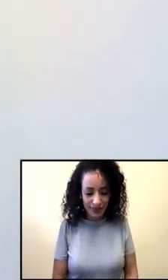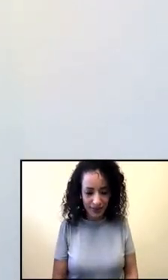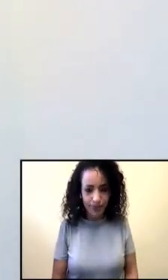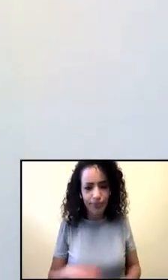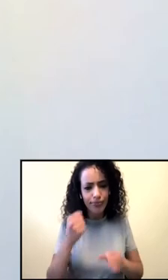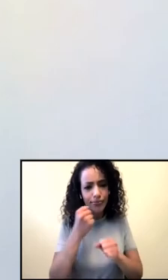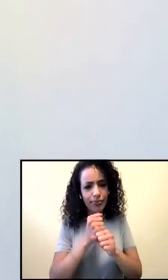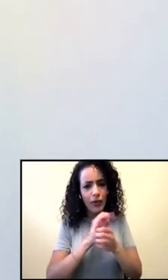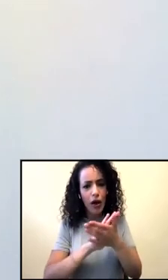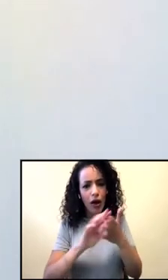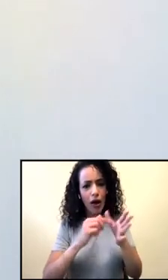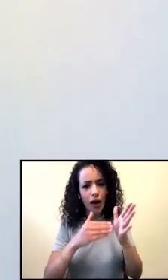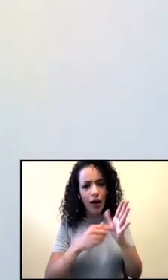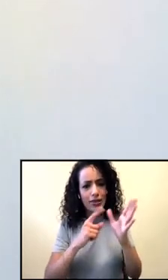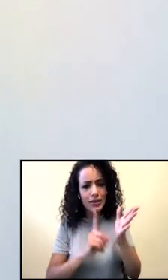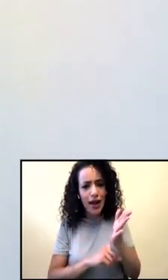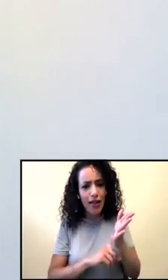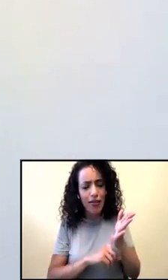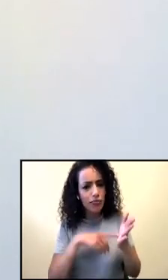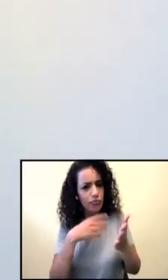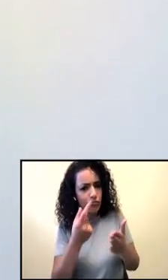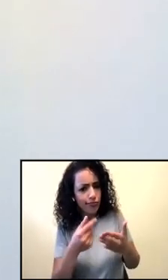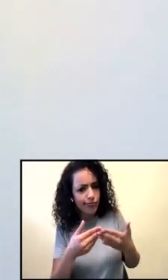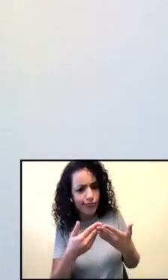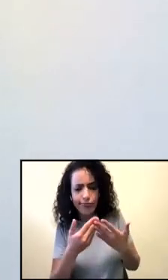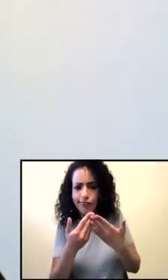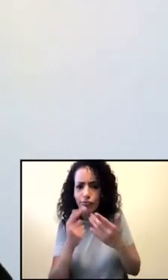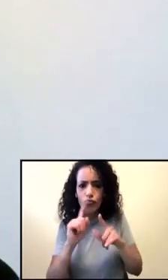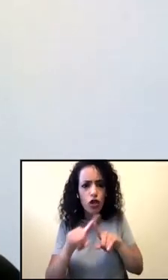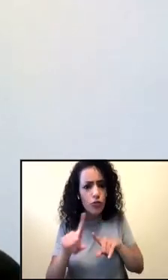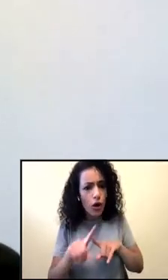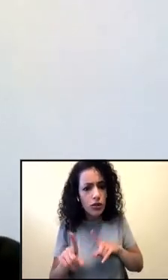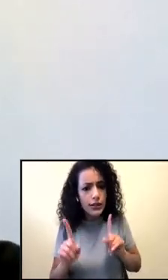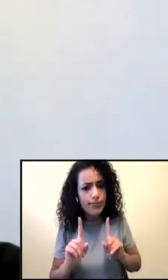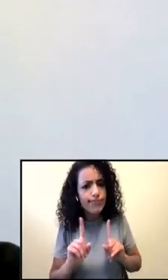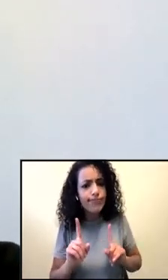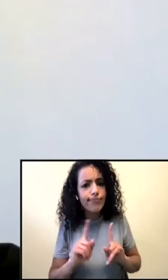any kind of, in response to that question, that we're thinking about creativity and in